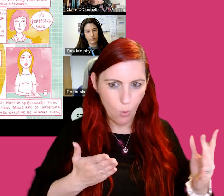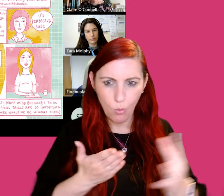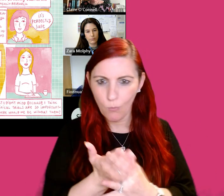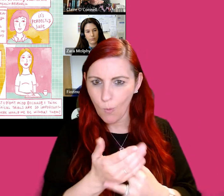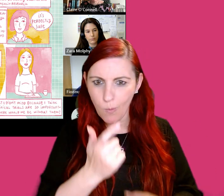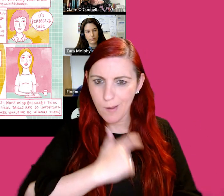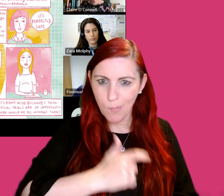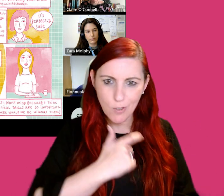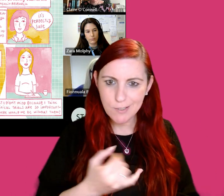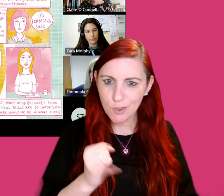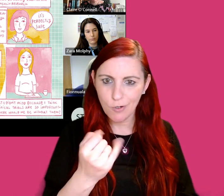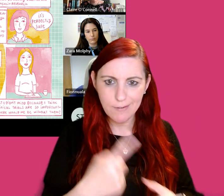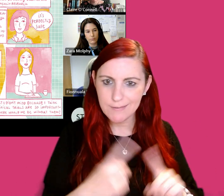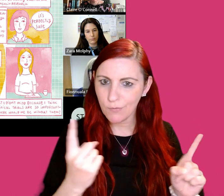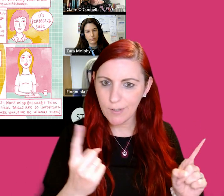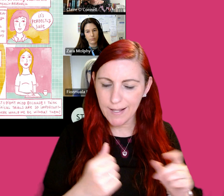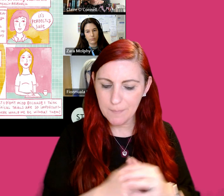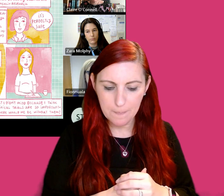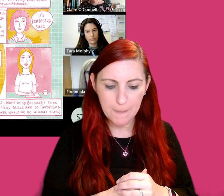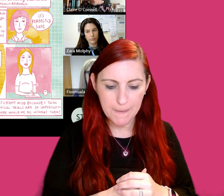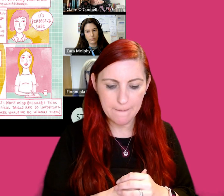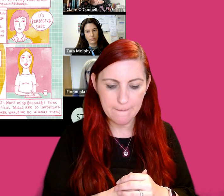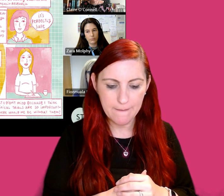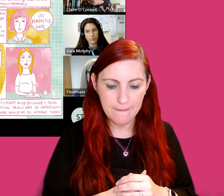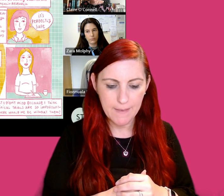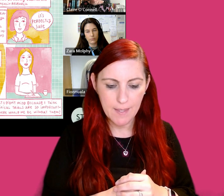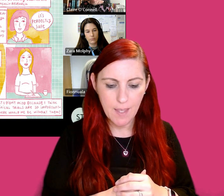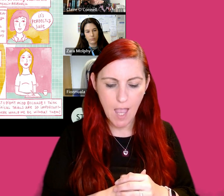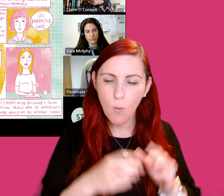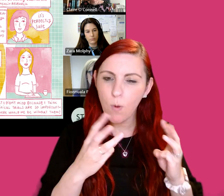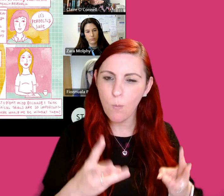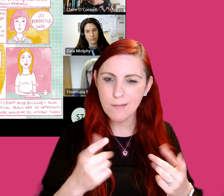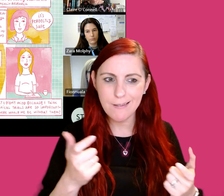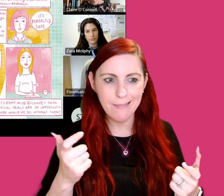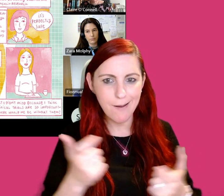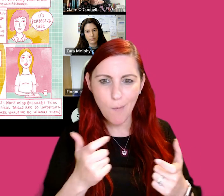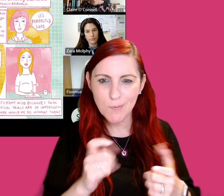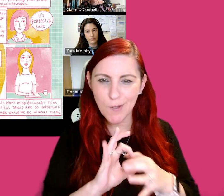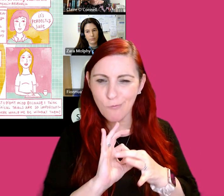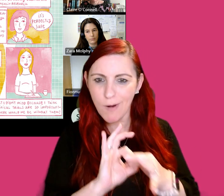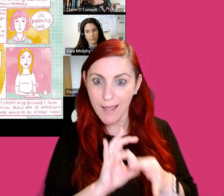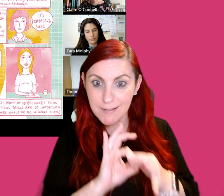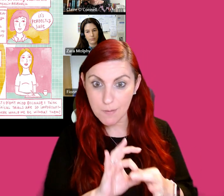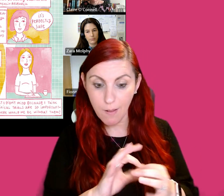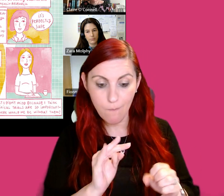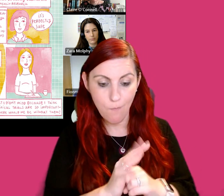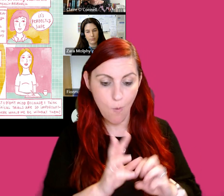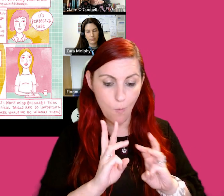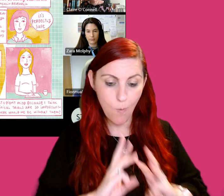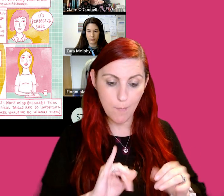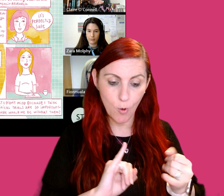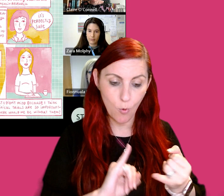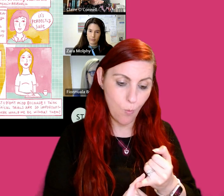journey and we wanted this project to be relatable both for uh women who were going through the same